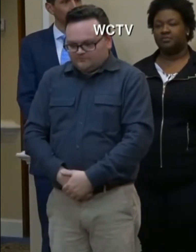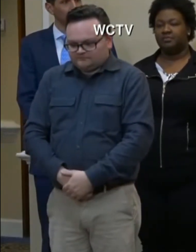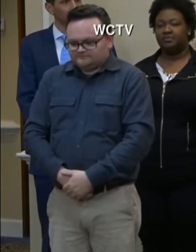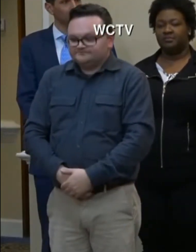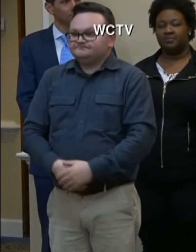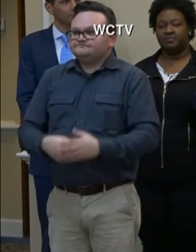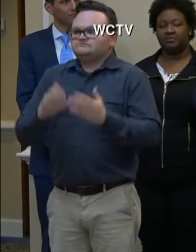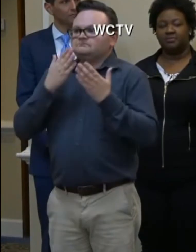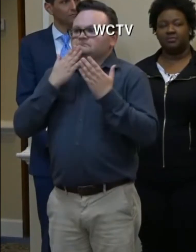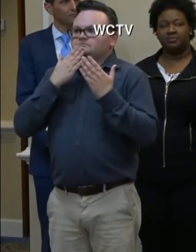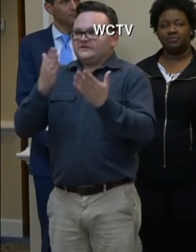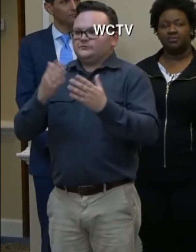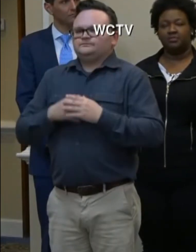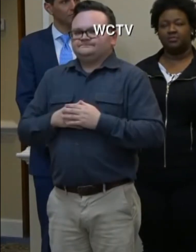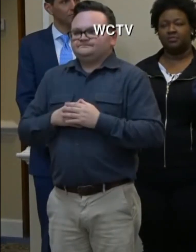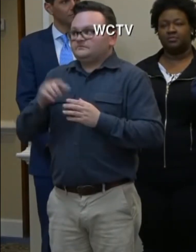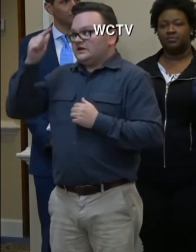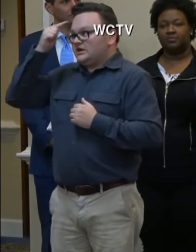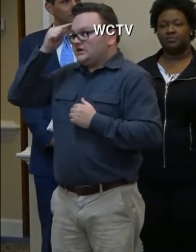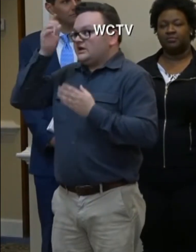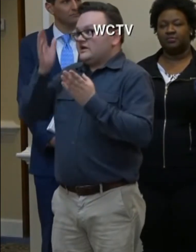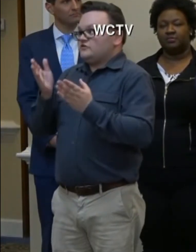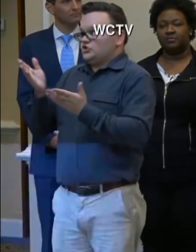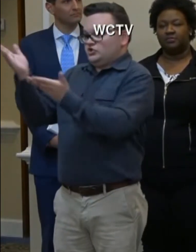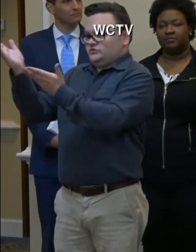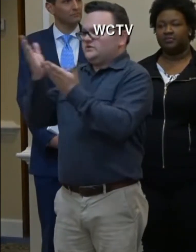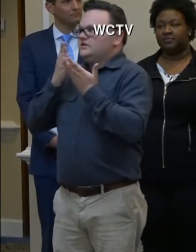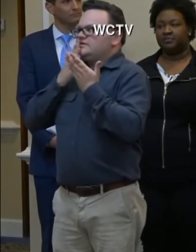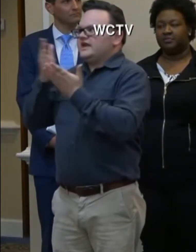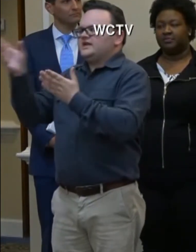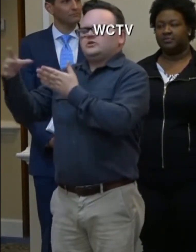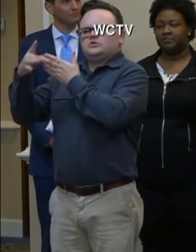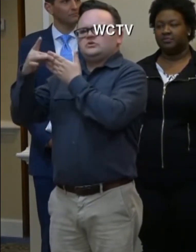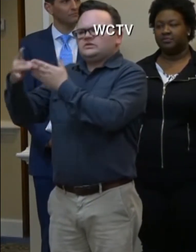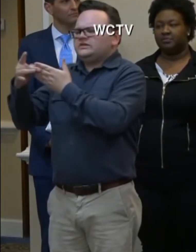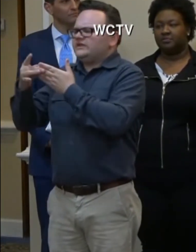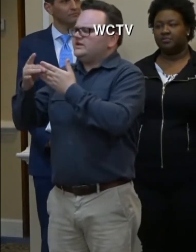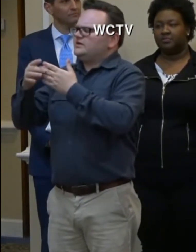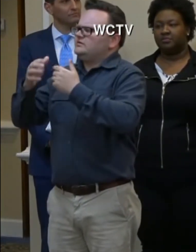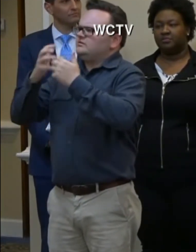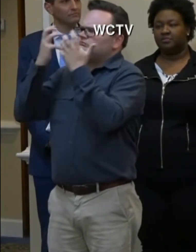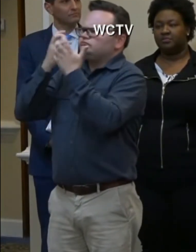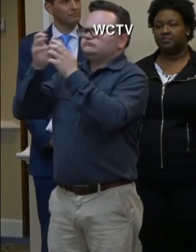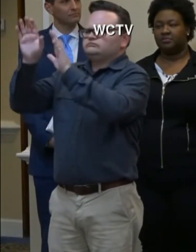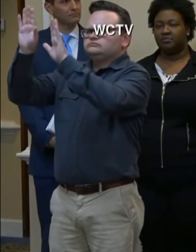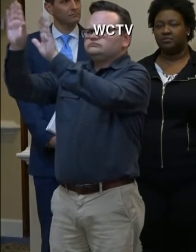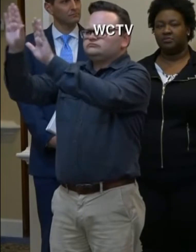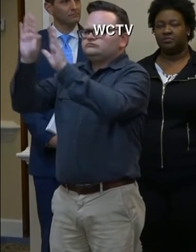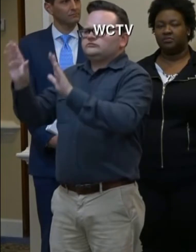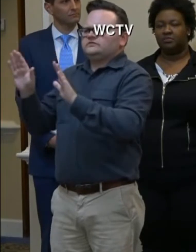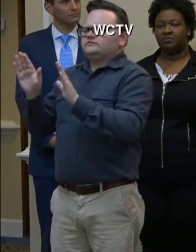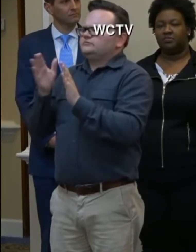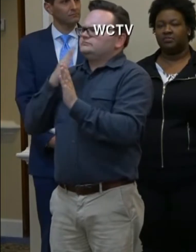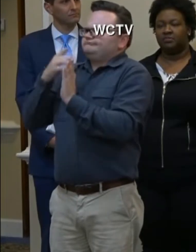You governor thank you for your leadership in our response to Cove it 19